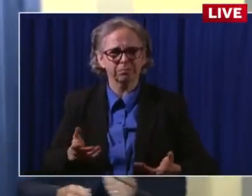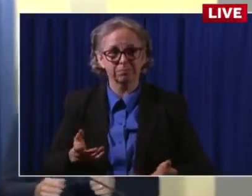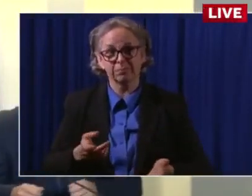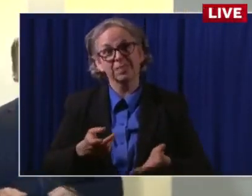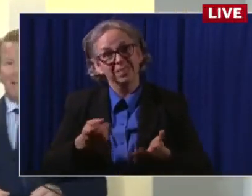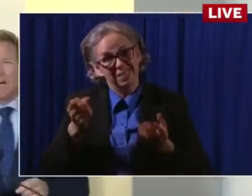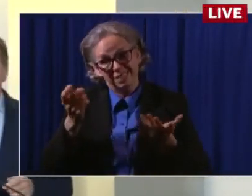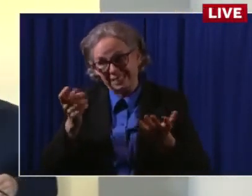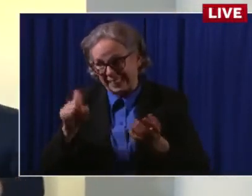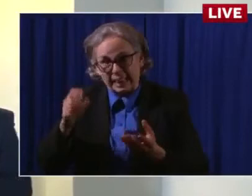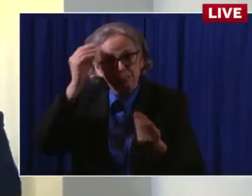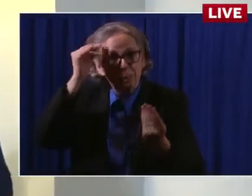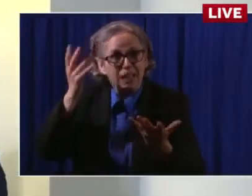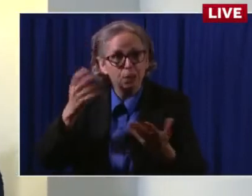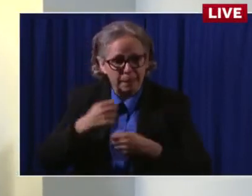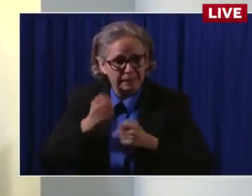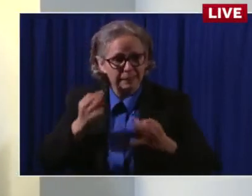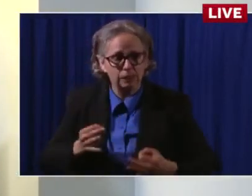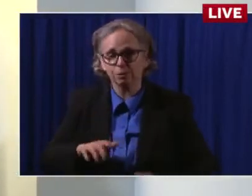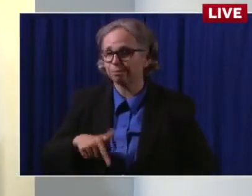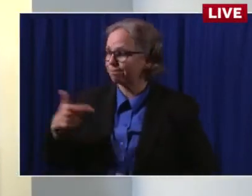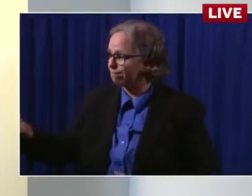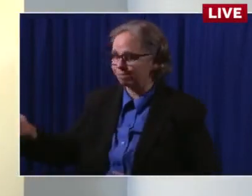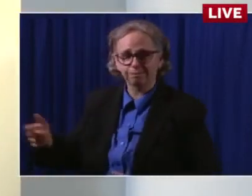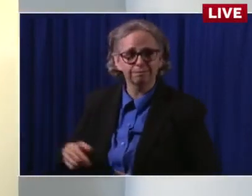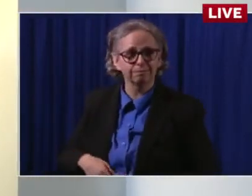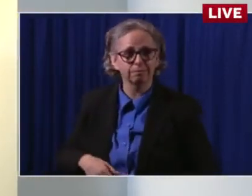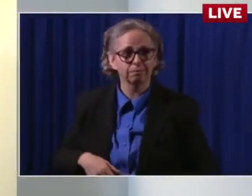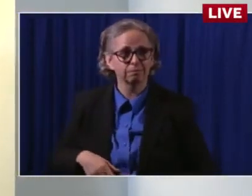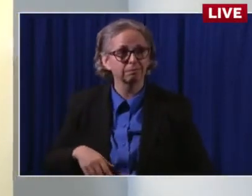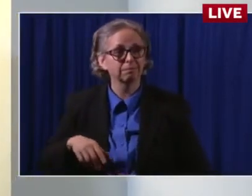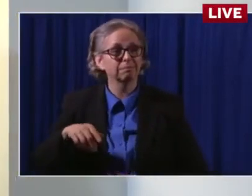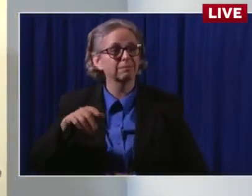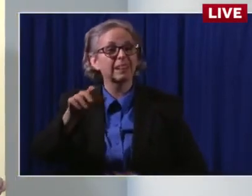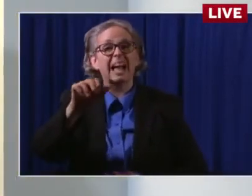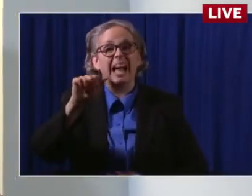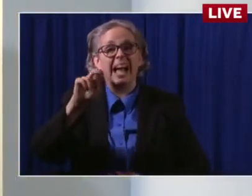AND THEY NEED INFORMATION TO BE ABLE TO DO THAT.